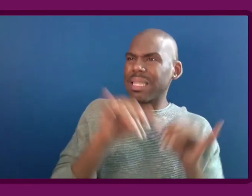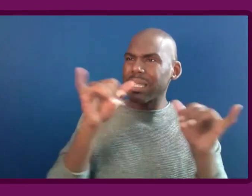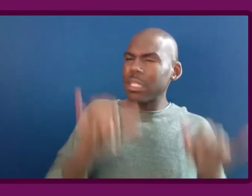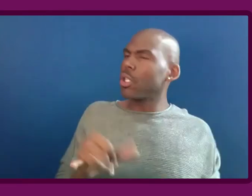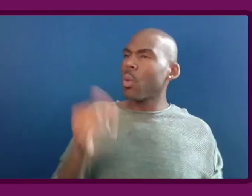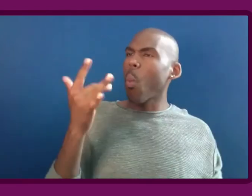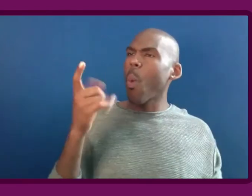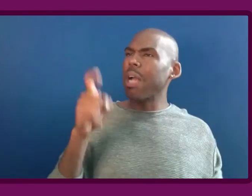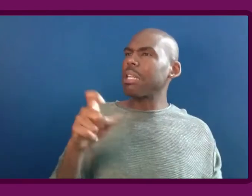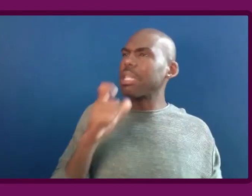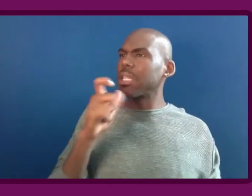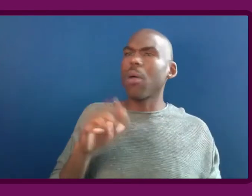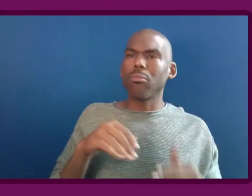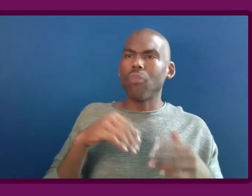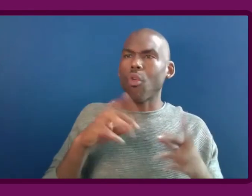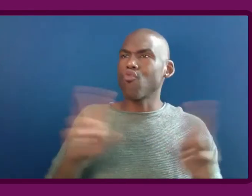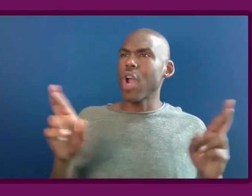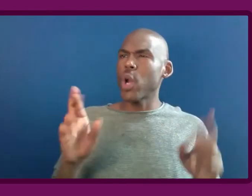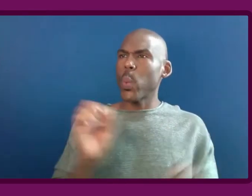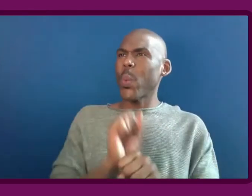Maryangel Garcia-Ramos: Like everybody else. Well, almost everybody else.